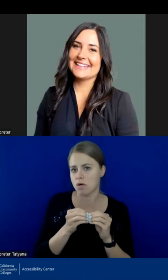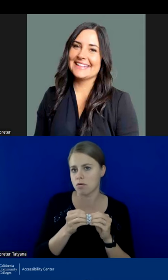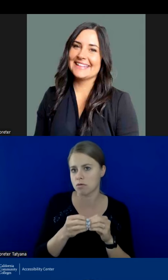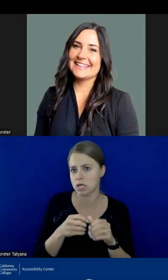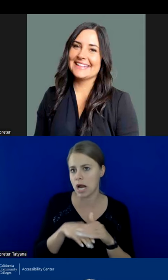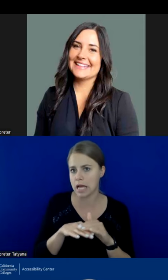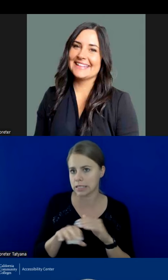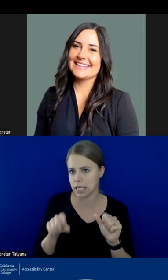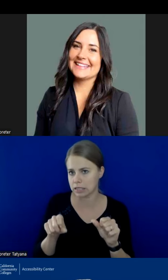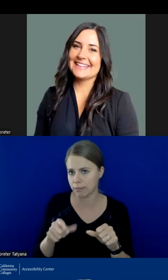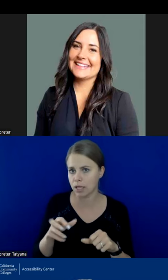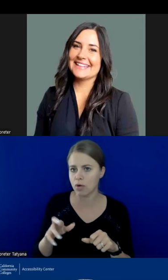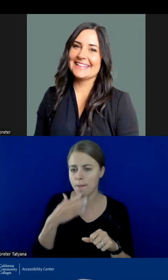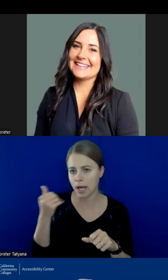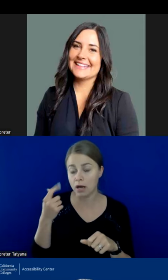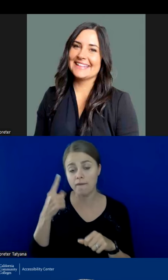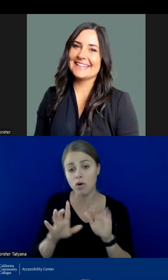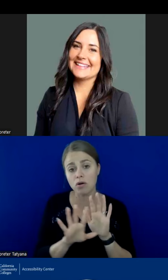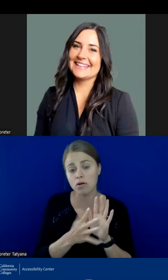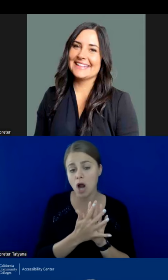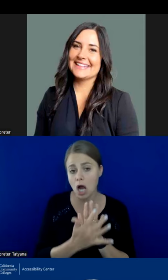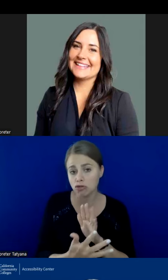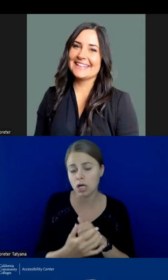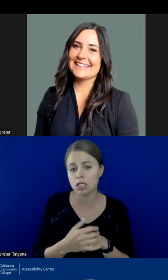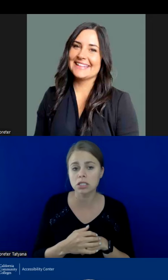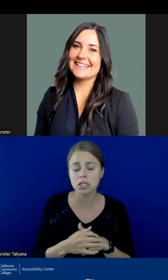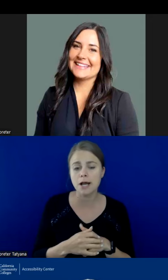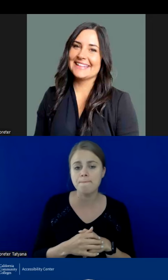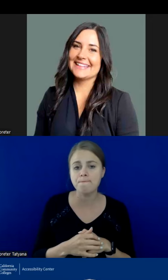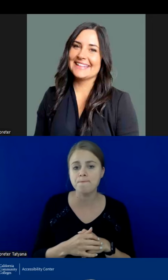So as for contrast there are